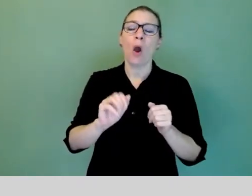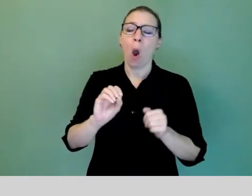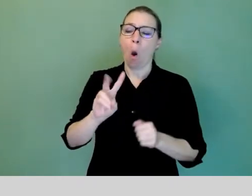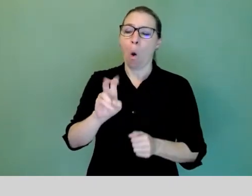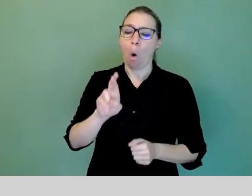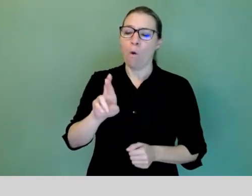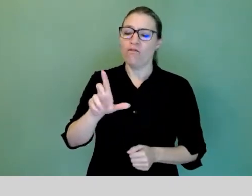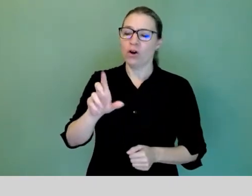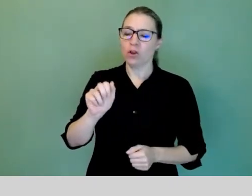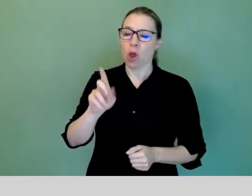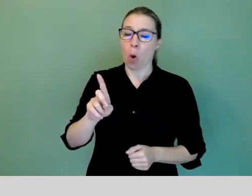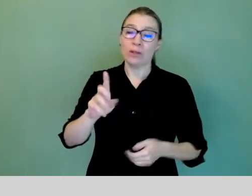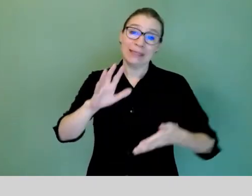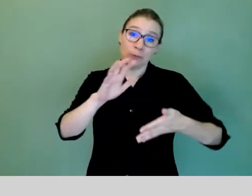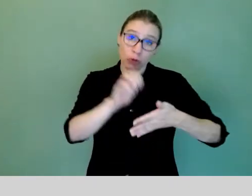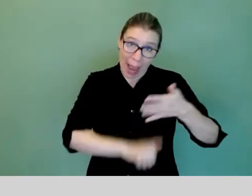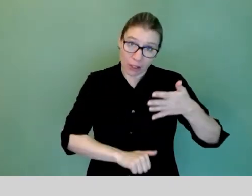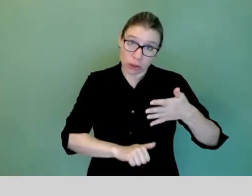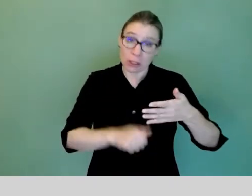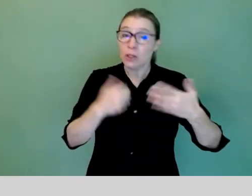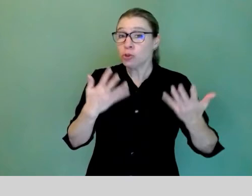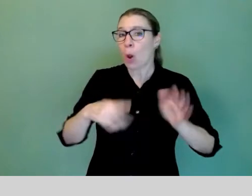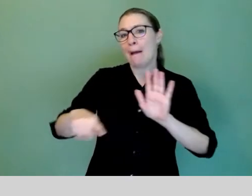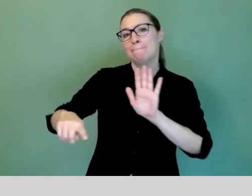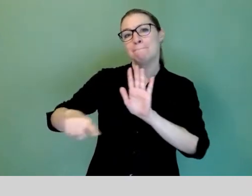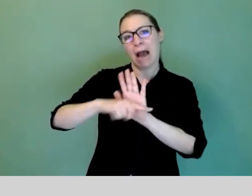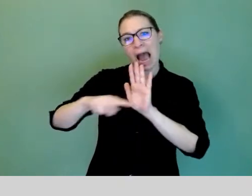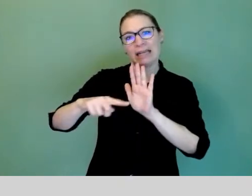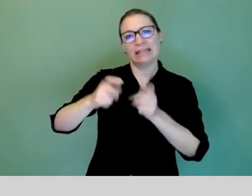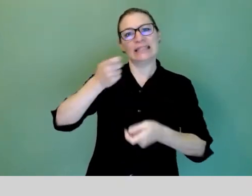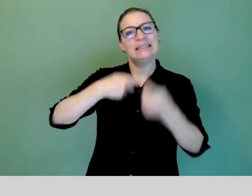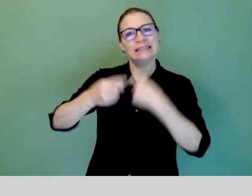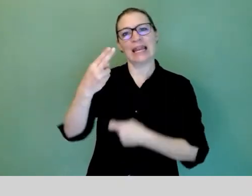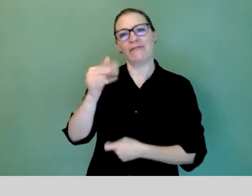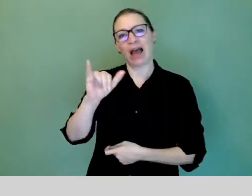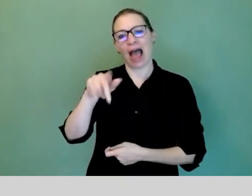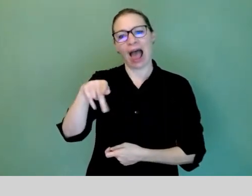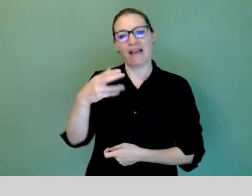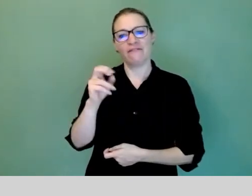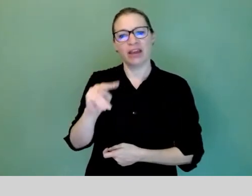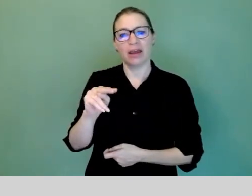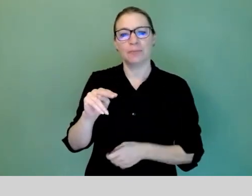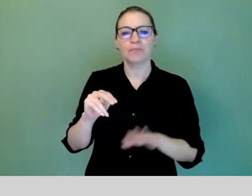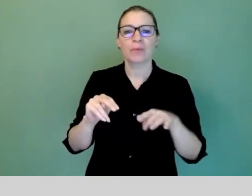so that you can use minus as a hyphen. pathlib, incidentally, does the same thing with division